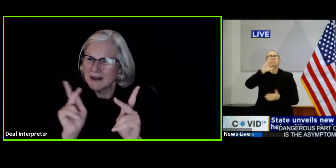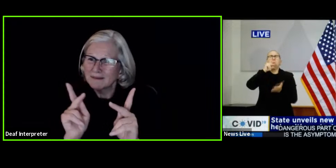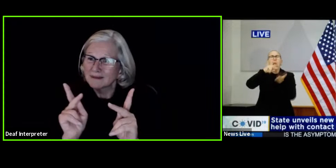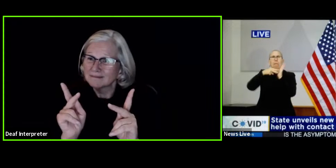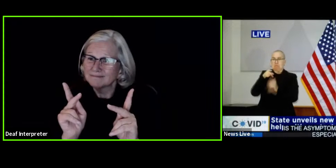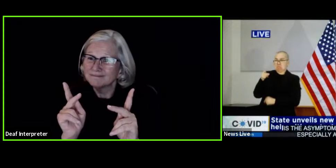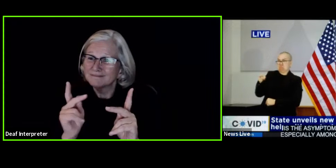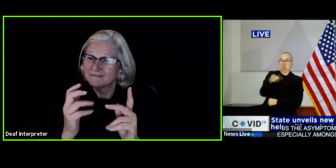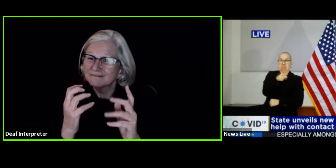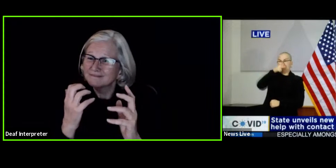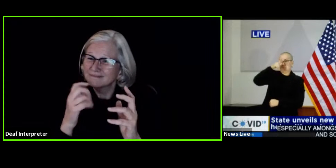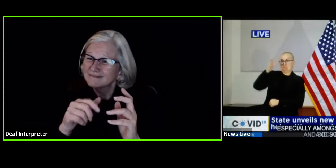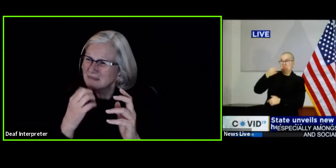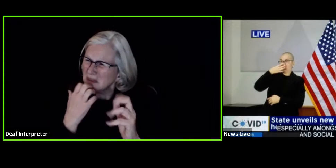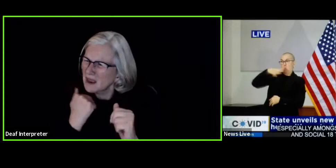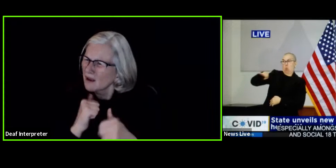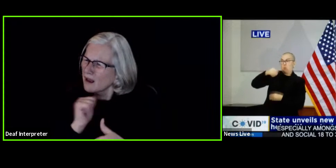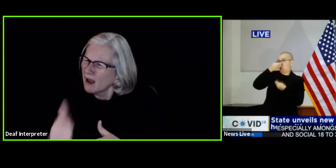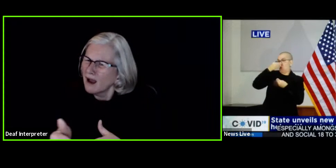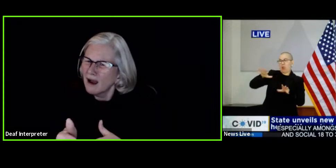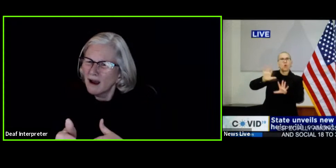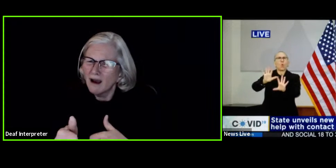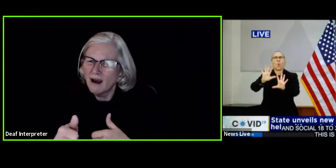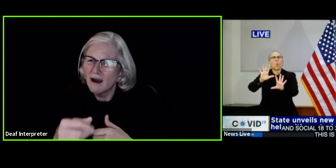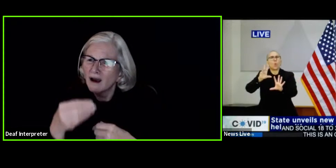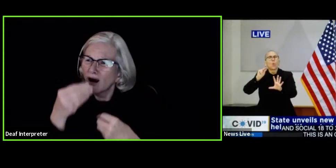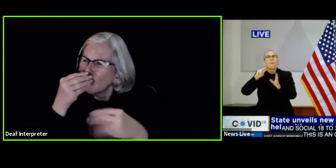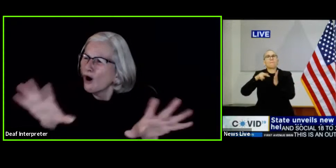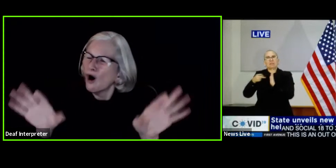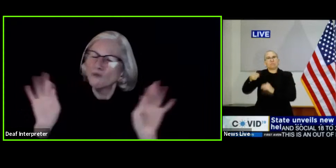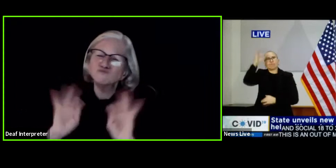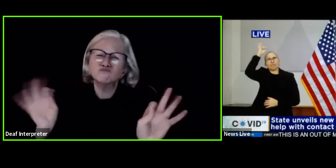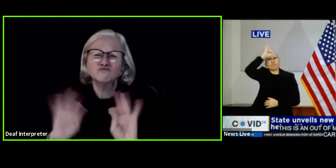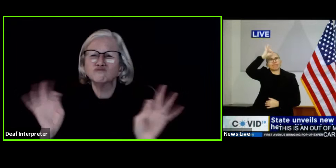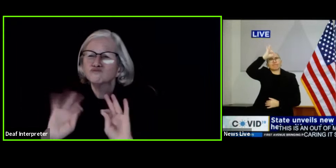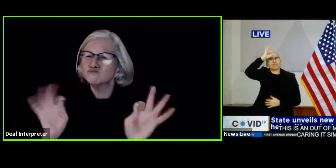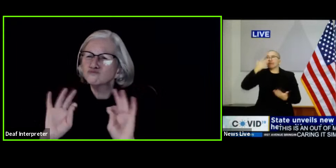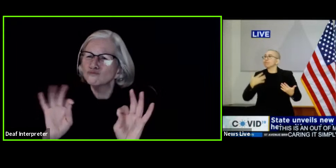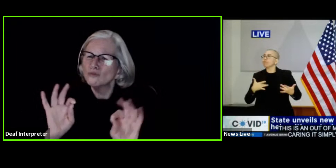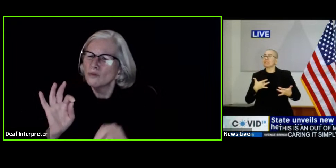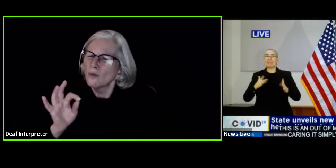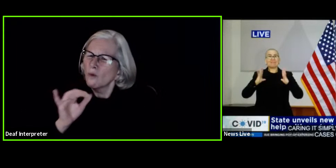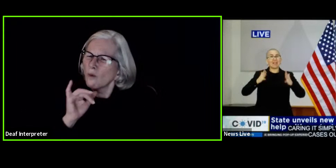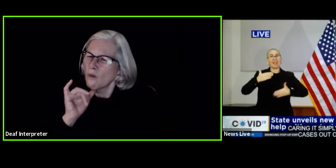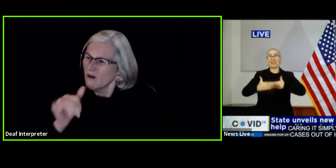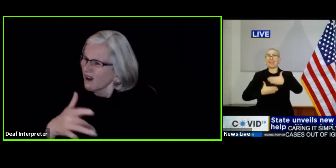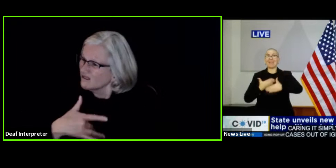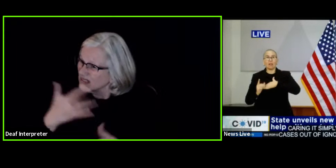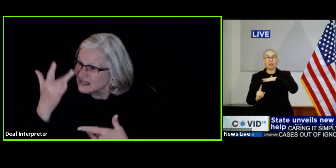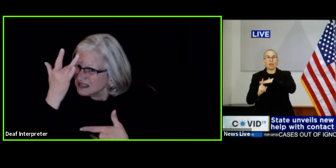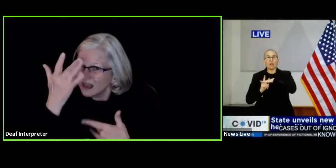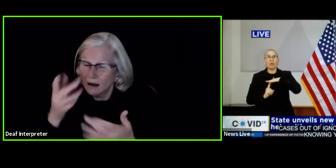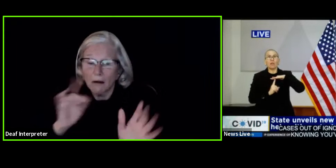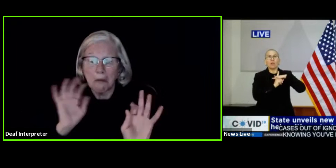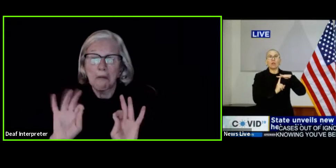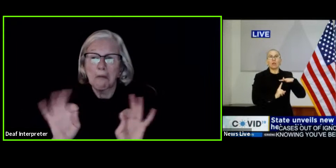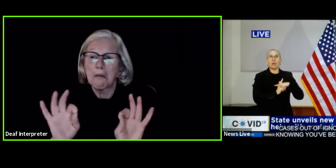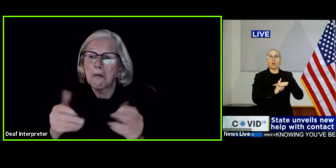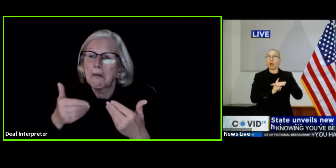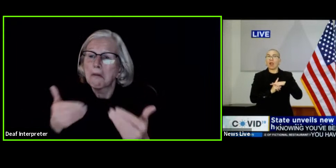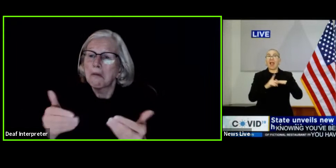IT, AND YOU SPREAD IT TO SOMEONE ELSE WHO SPREAD IT INTO EITHER A LONG-TERM CARE FACILITY,